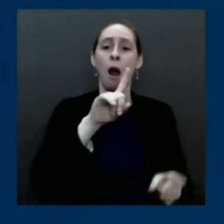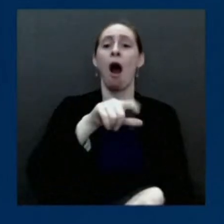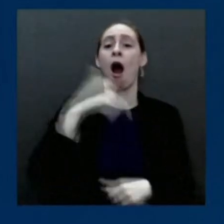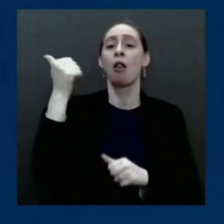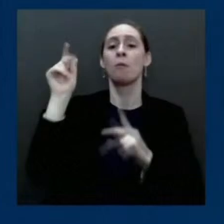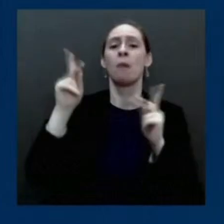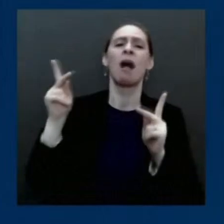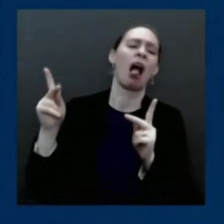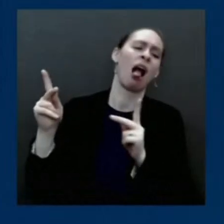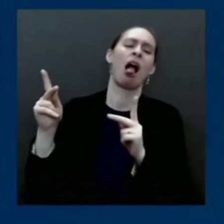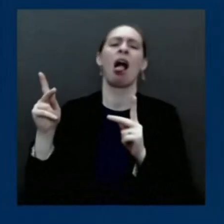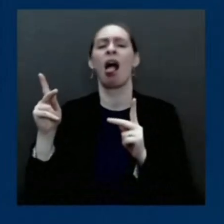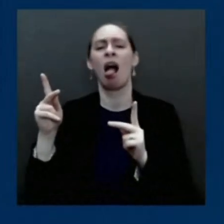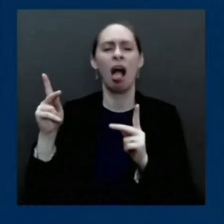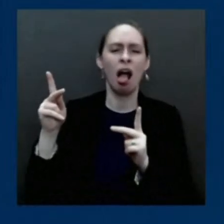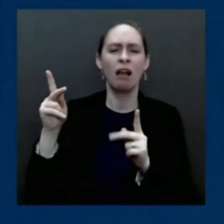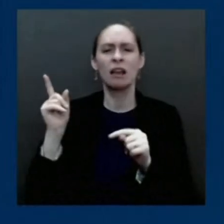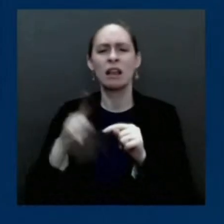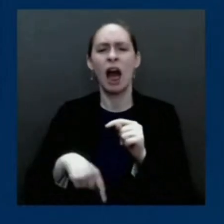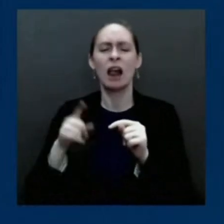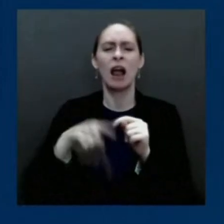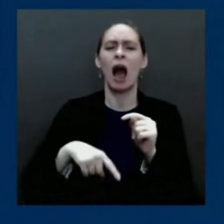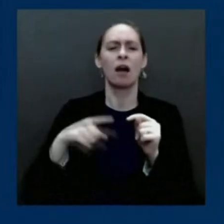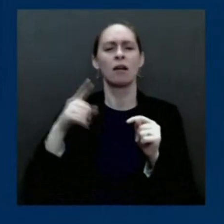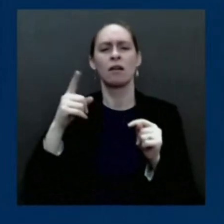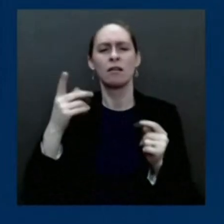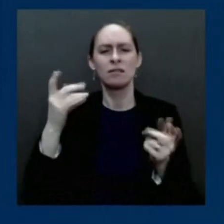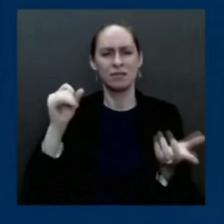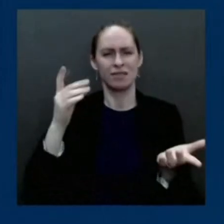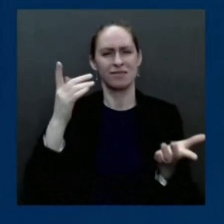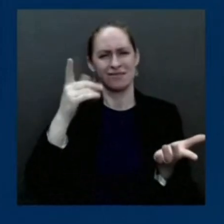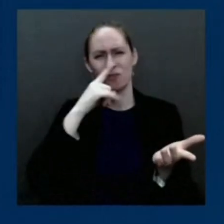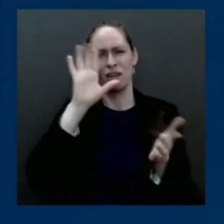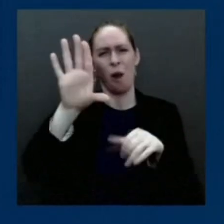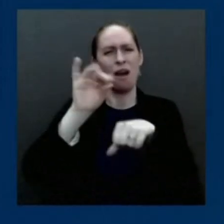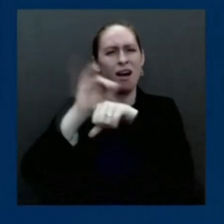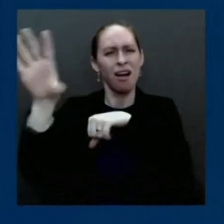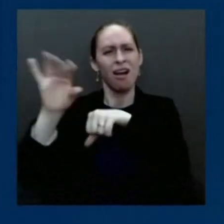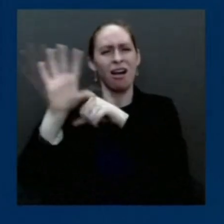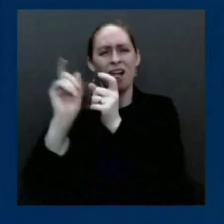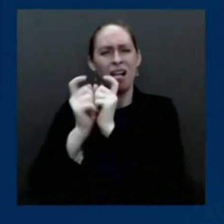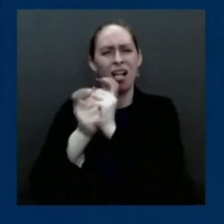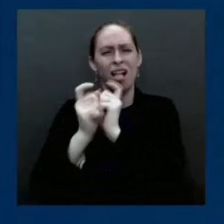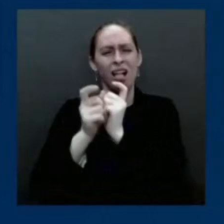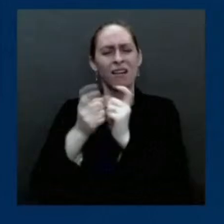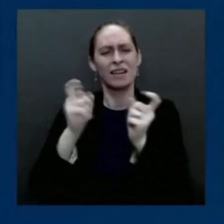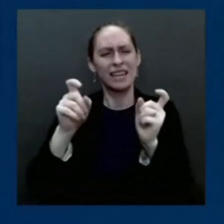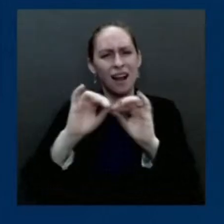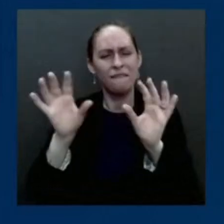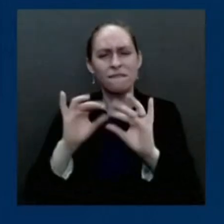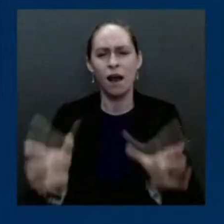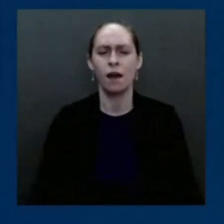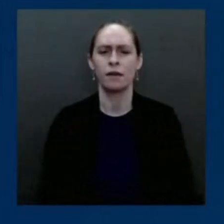AS WELL. SO WITH REGARD TO THE ISSUE OF TRAVELING LET ME MAKE SURE